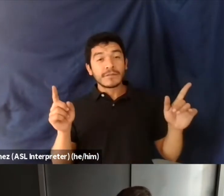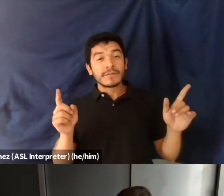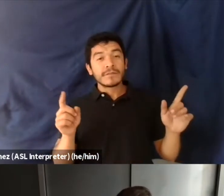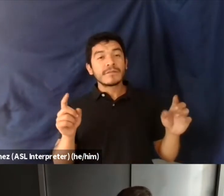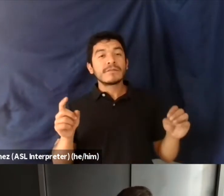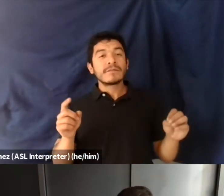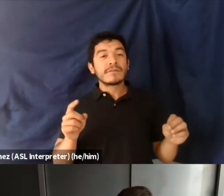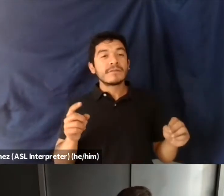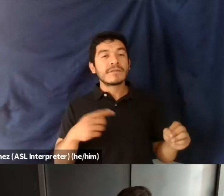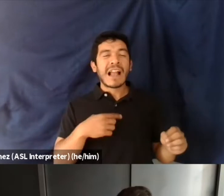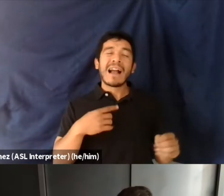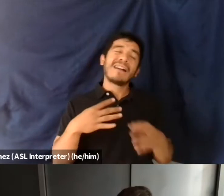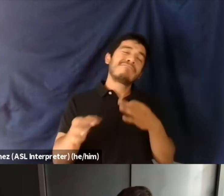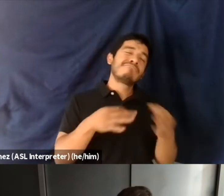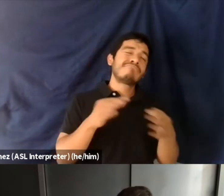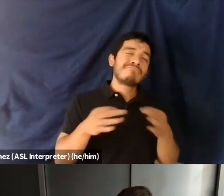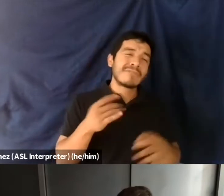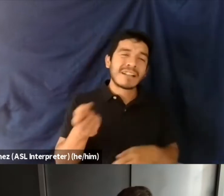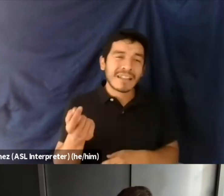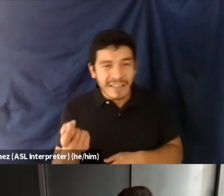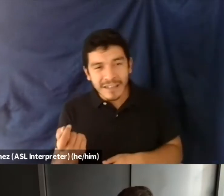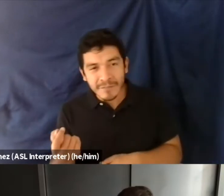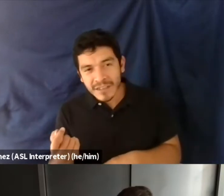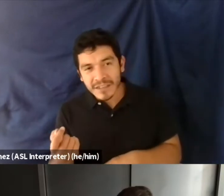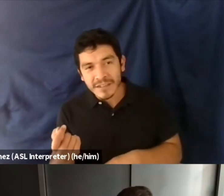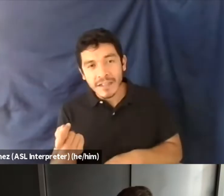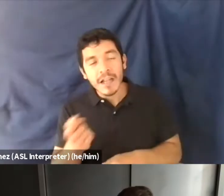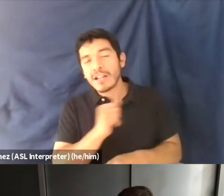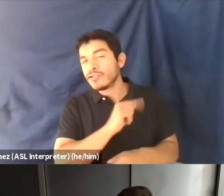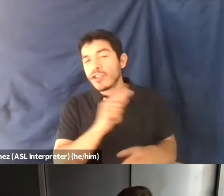I say this it's, it's all individual, it's all community.